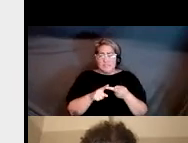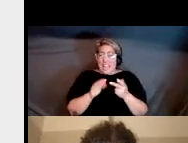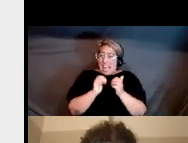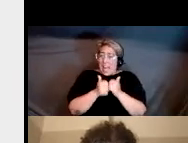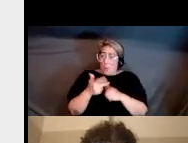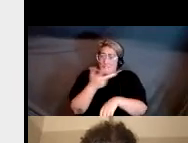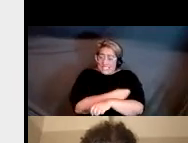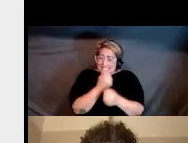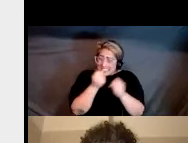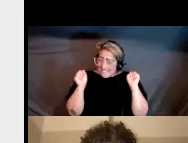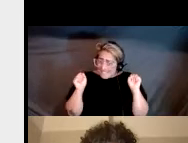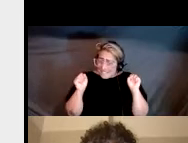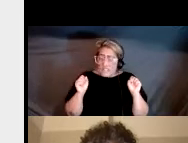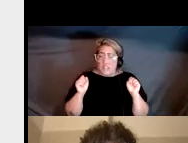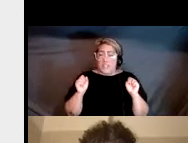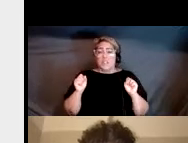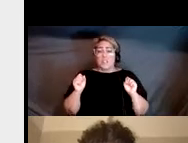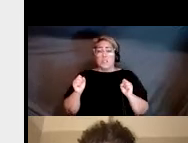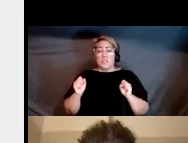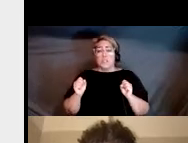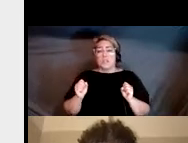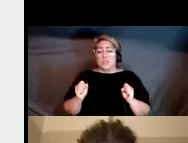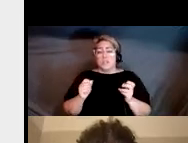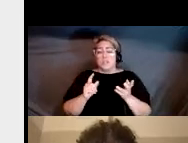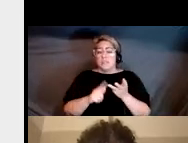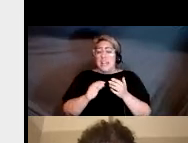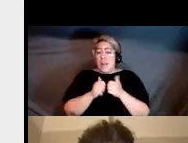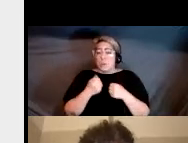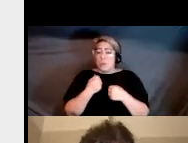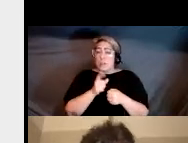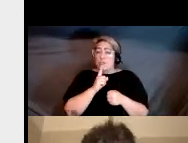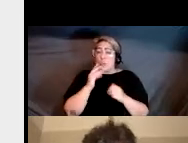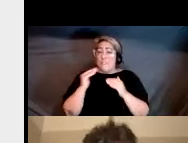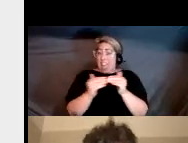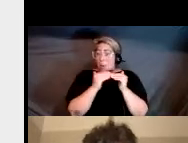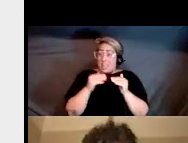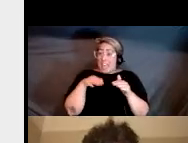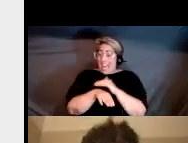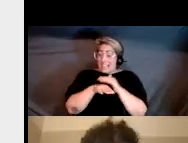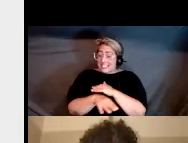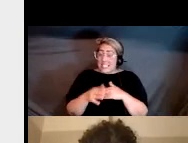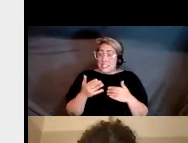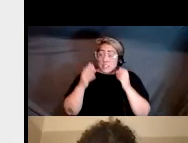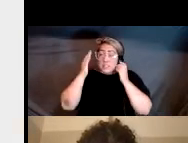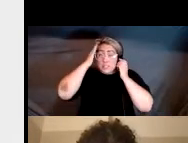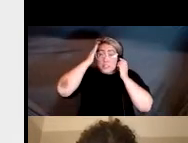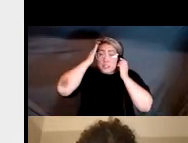How to make sure we are ensuring equity of access. While also keeping staff in patrons safe.